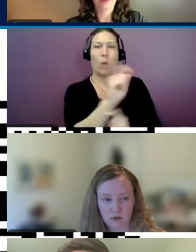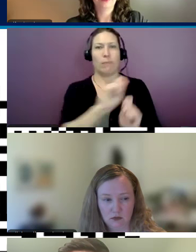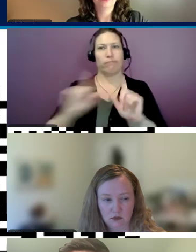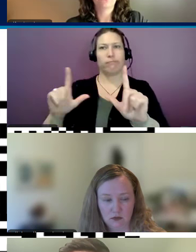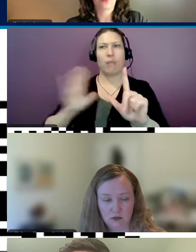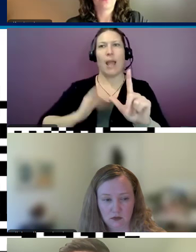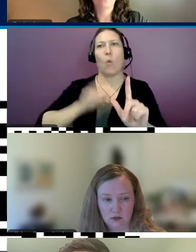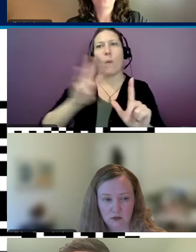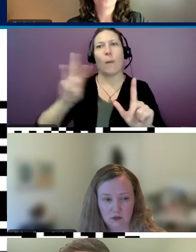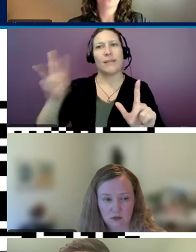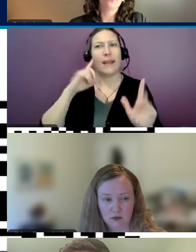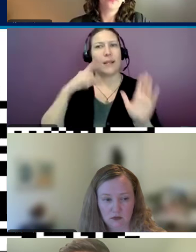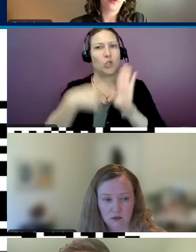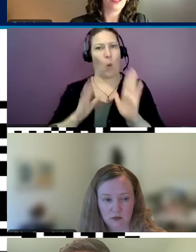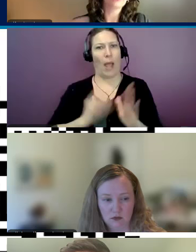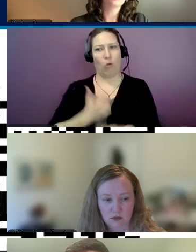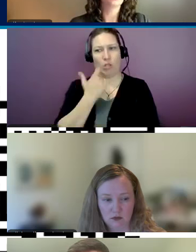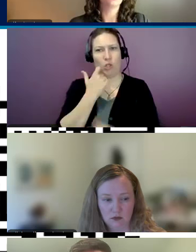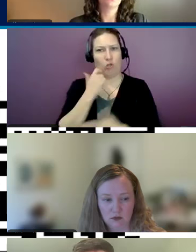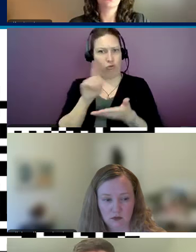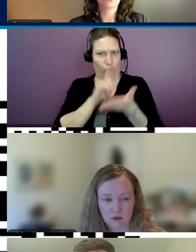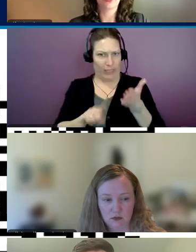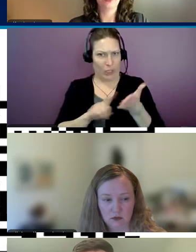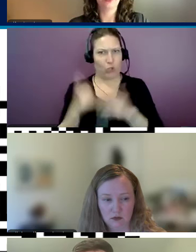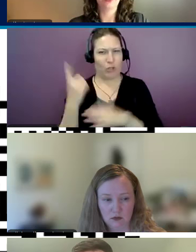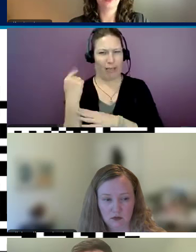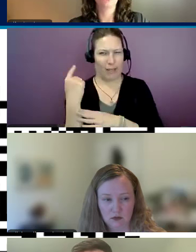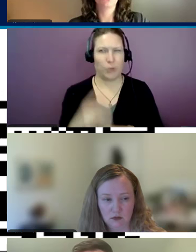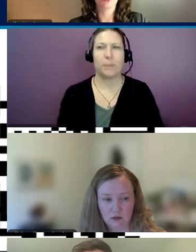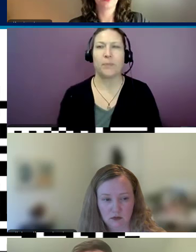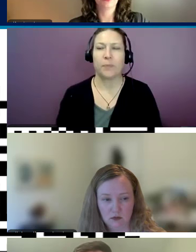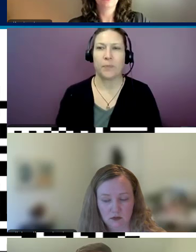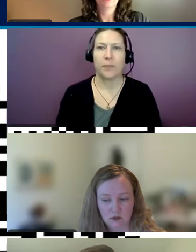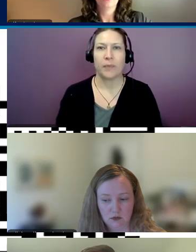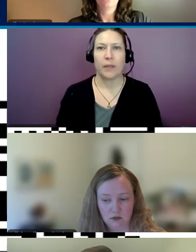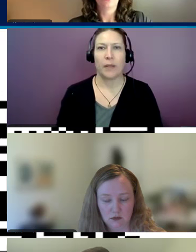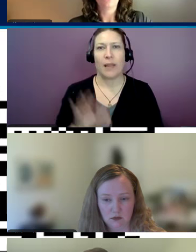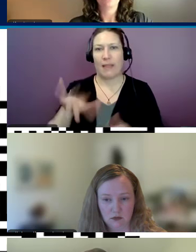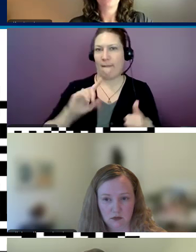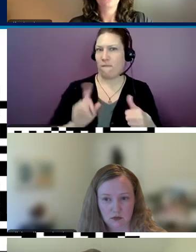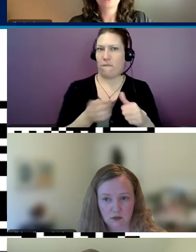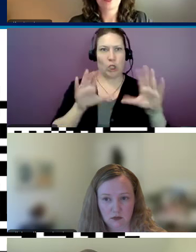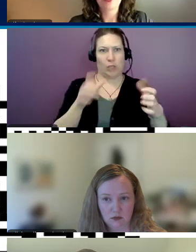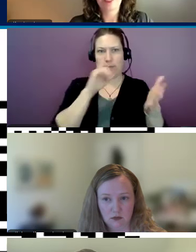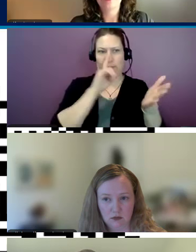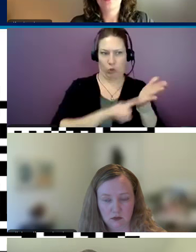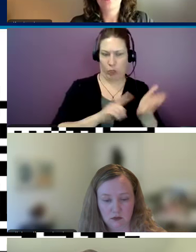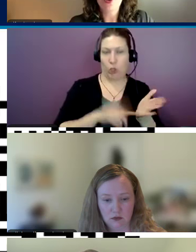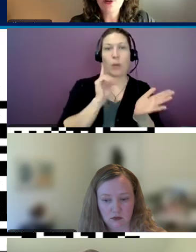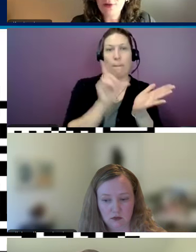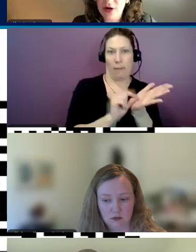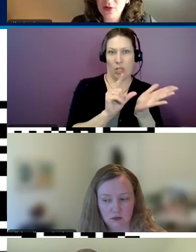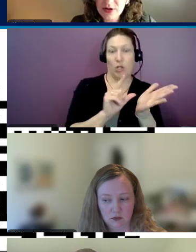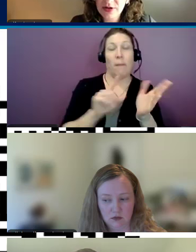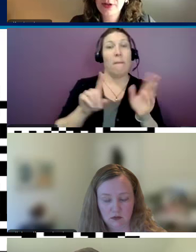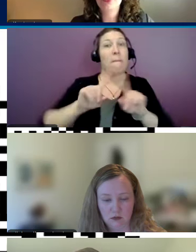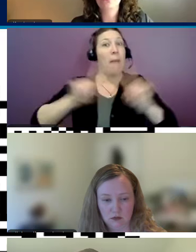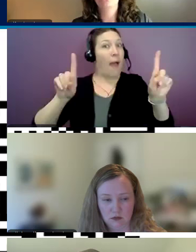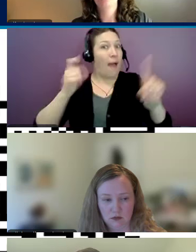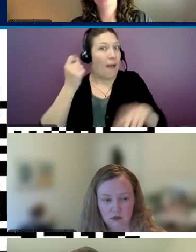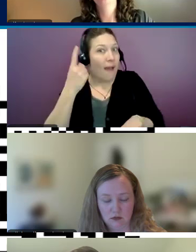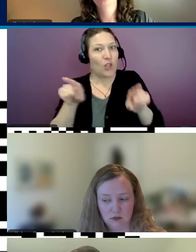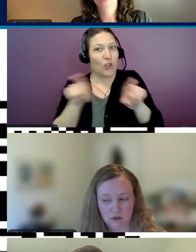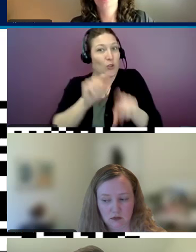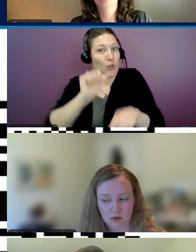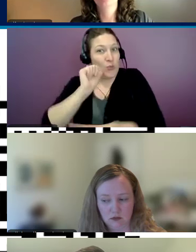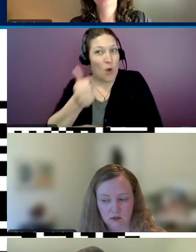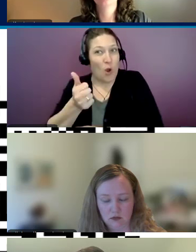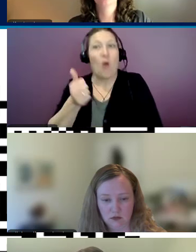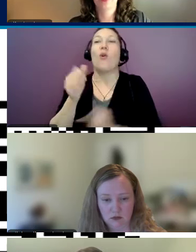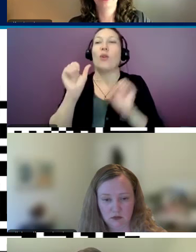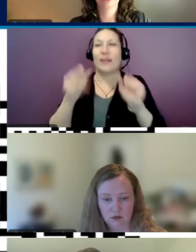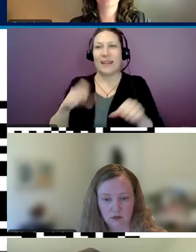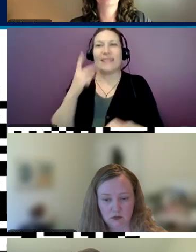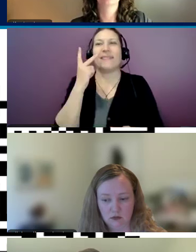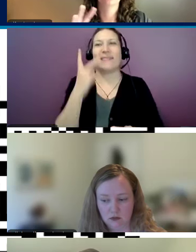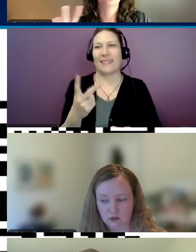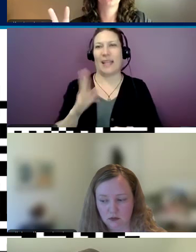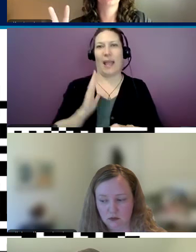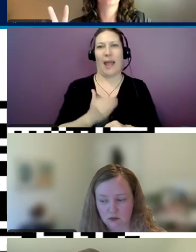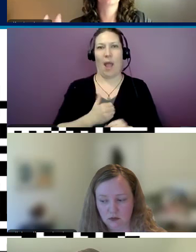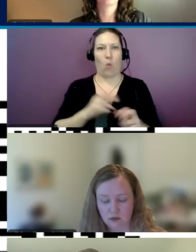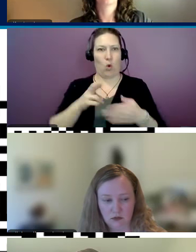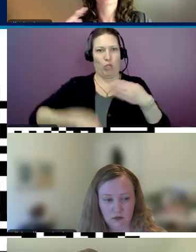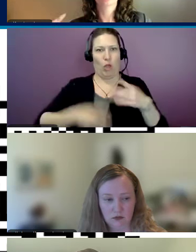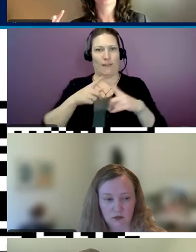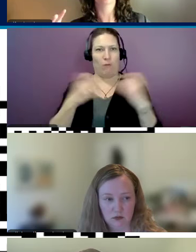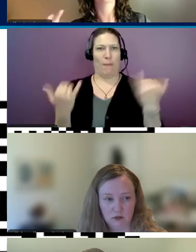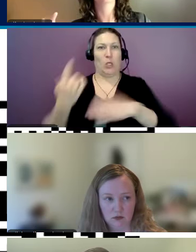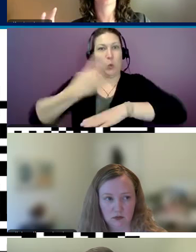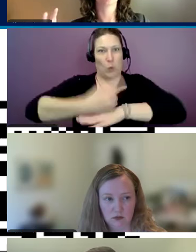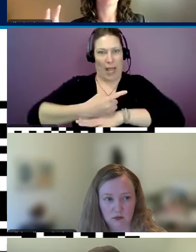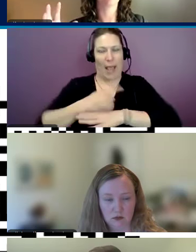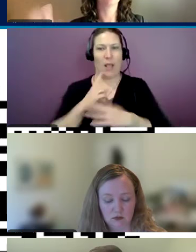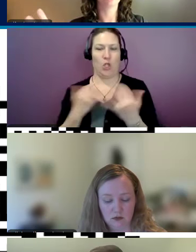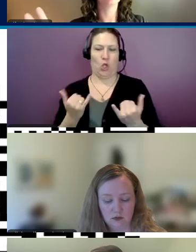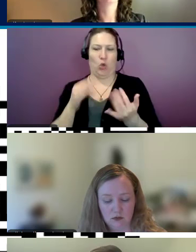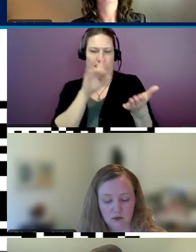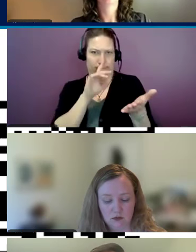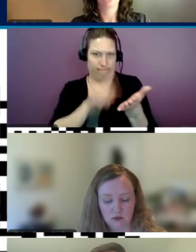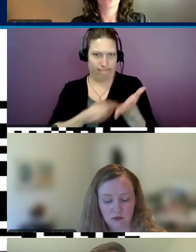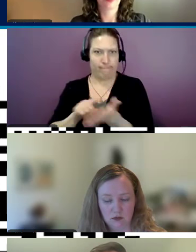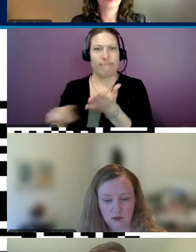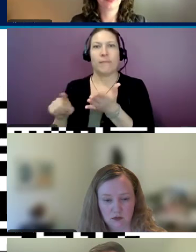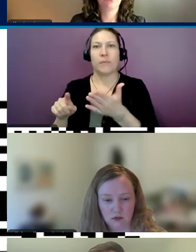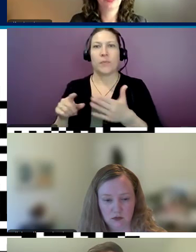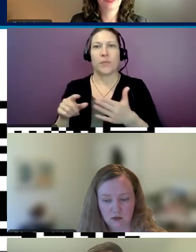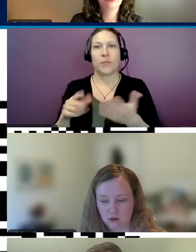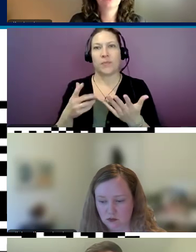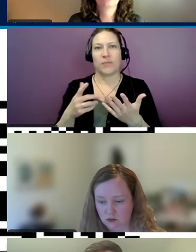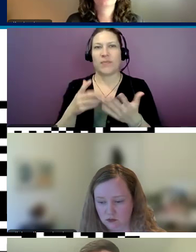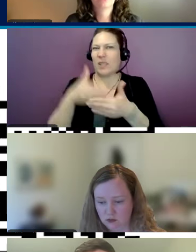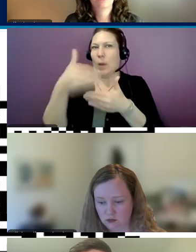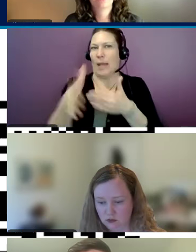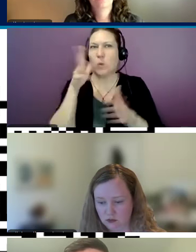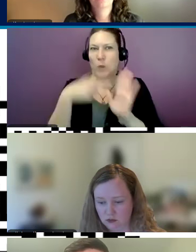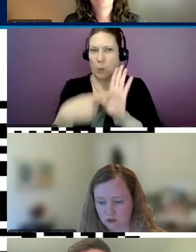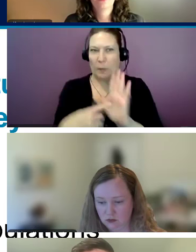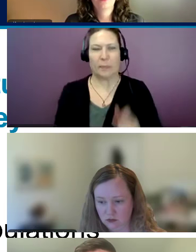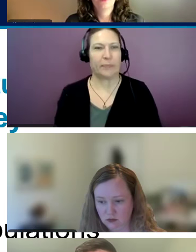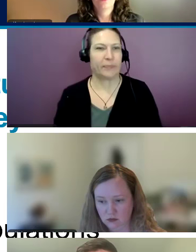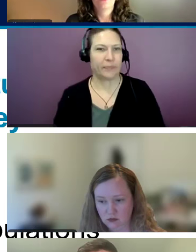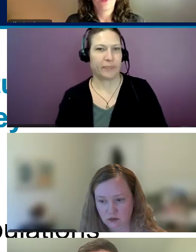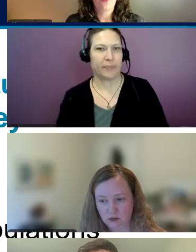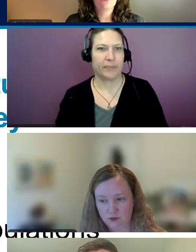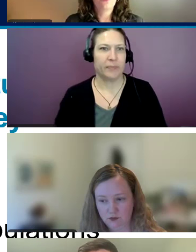Right now it has the findings from last year's study--that first initial study--but we are so excited that tomorrow you will be able to access the findings for the current study that we're talking about, which is... go to the next slide, please.